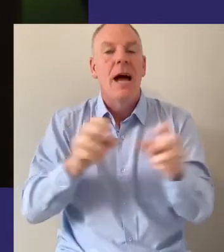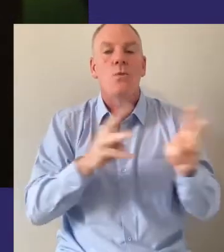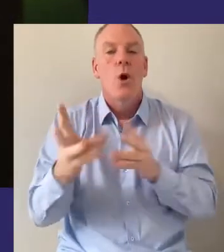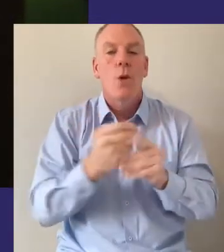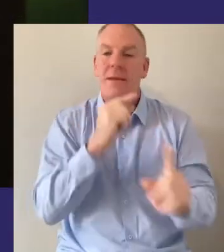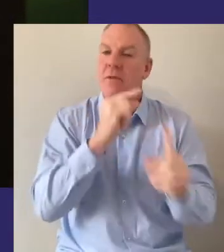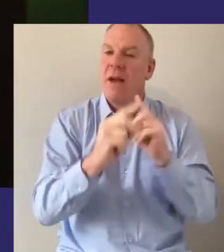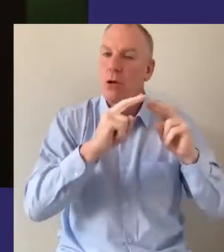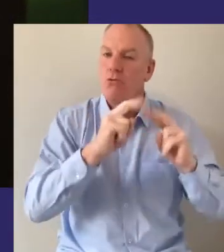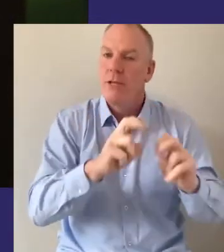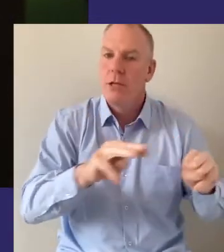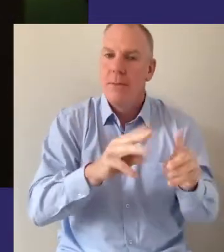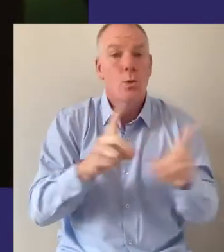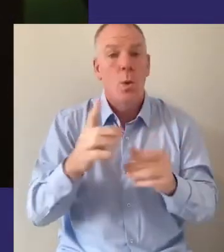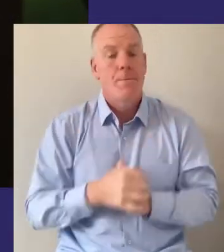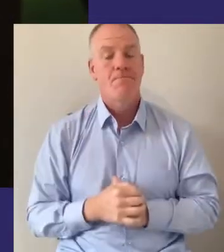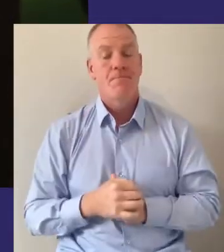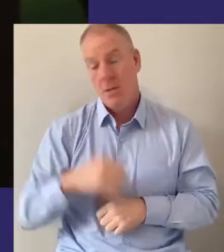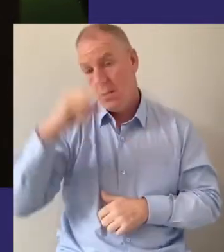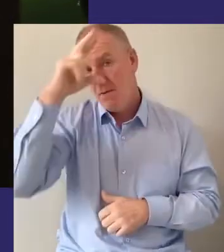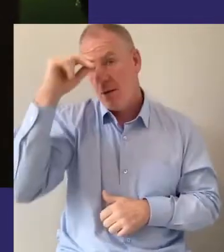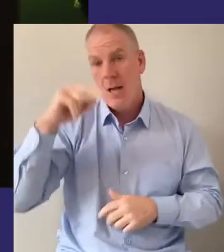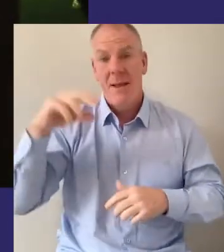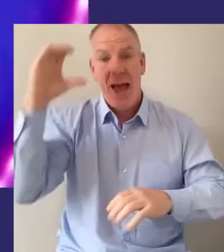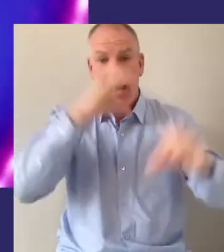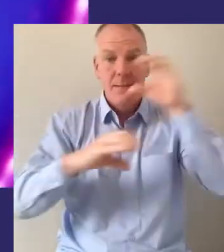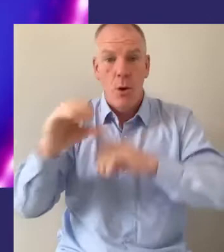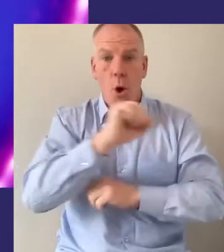professional researchers to do that. So for example, Explore Your Shore, which is the